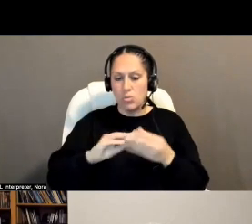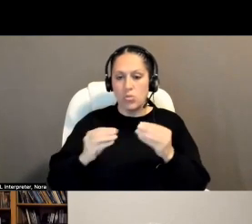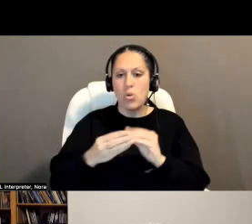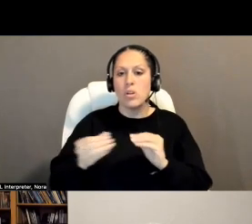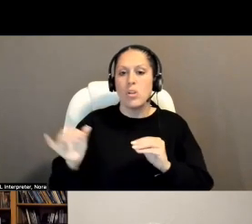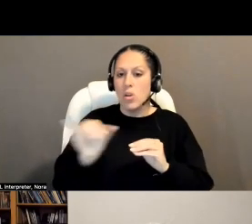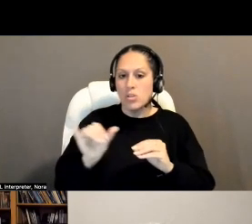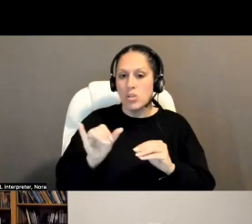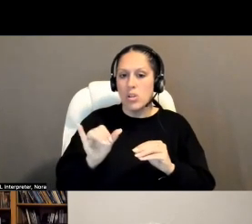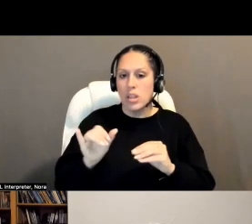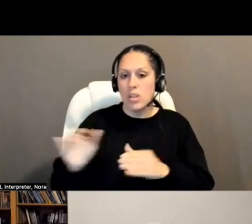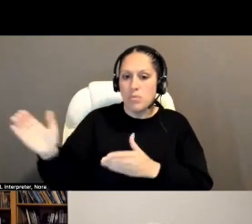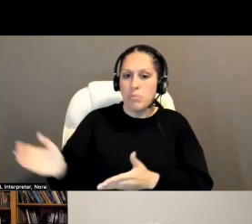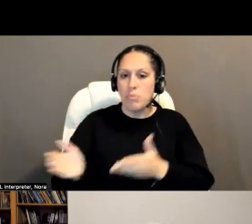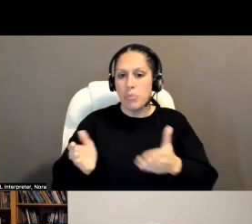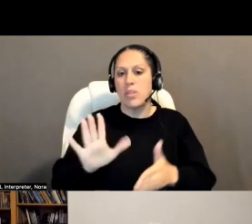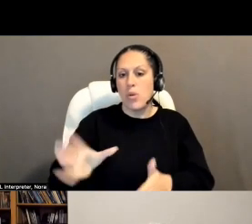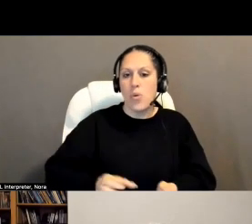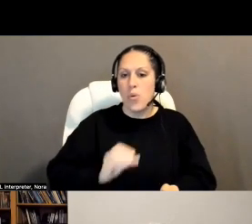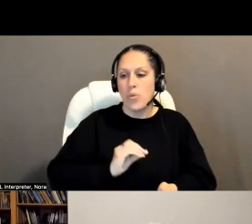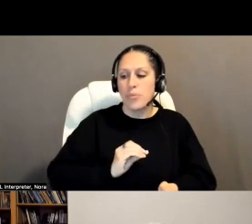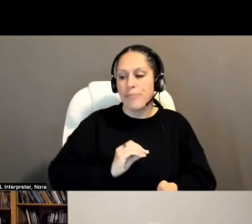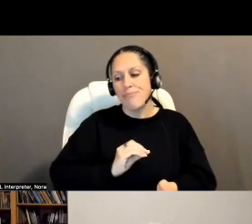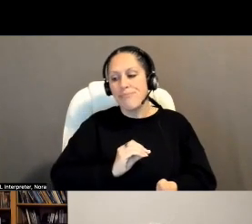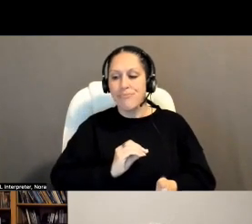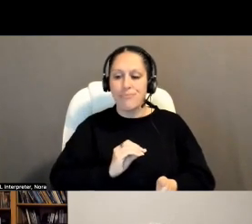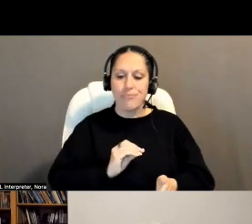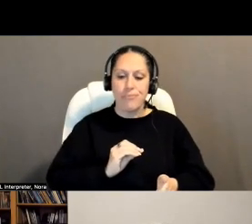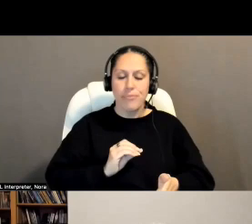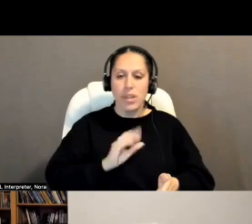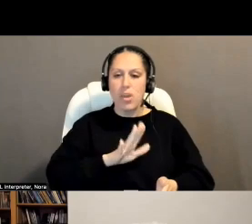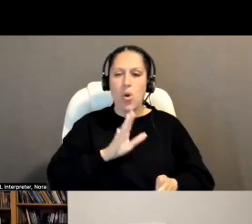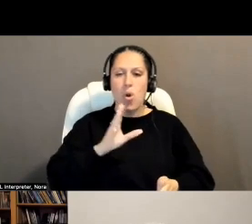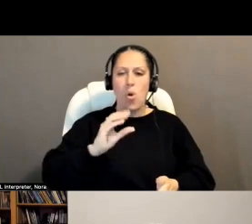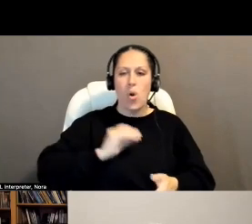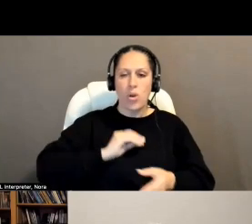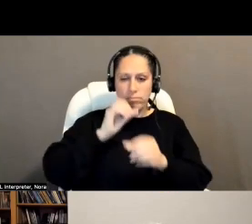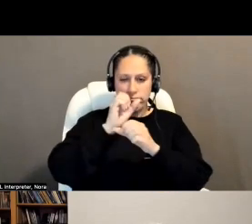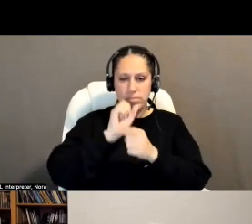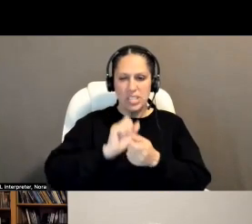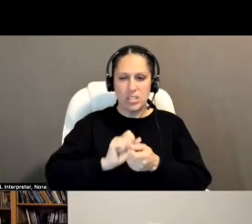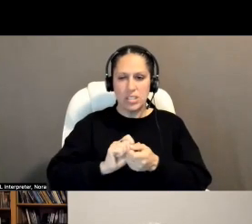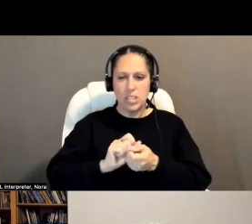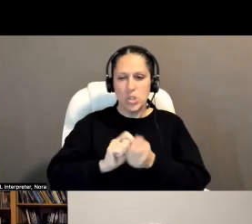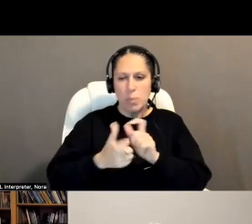um, bringing their own um interpretation to the characters. I had one little girl playing